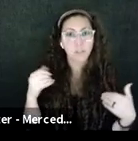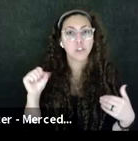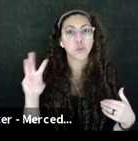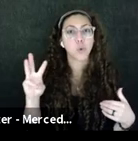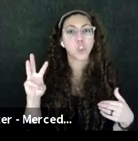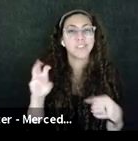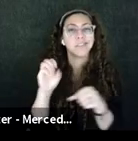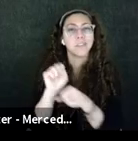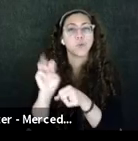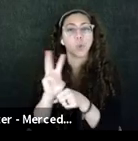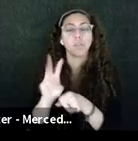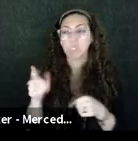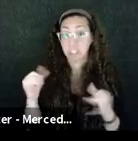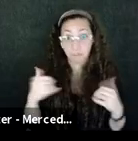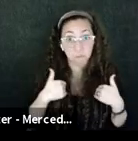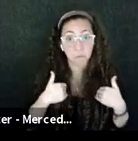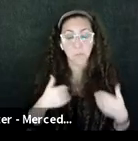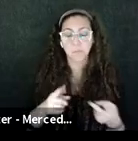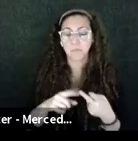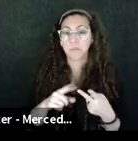Jason Williams: They're still getting some type of support from the government.